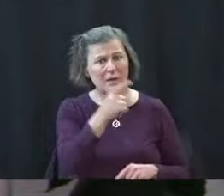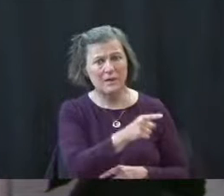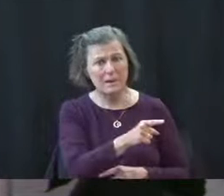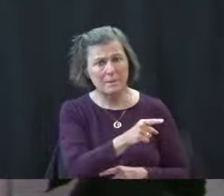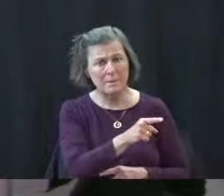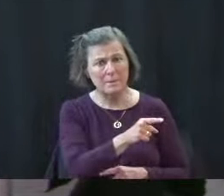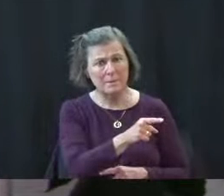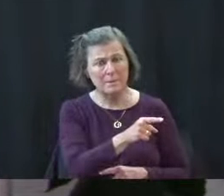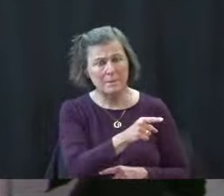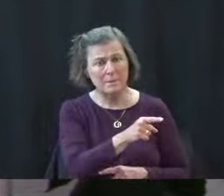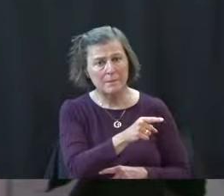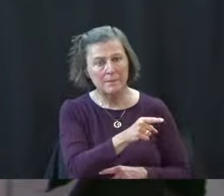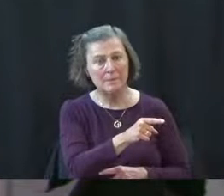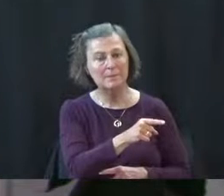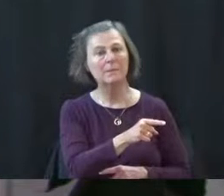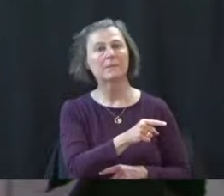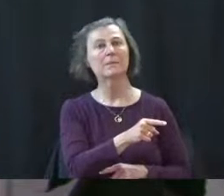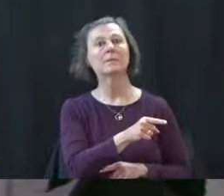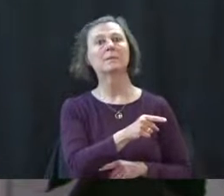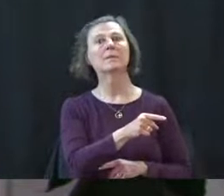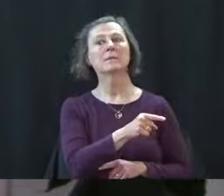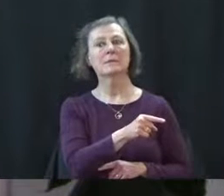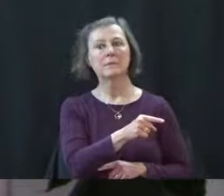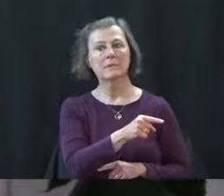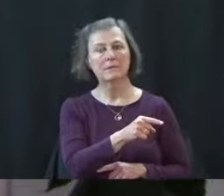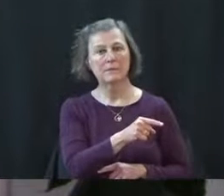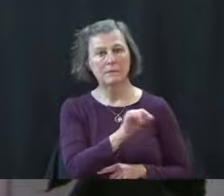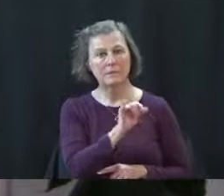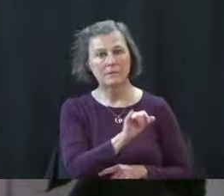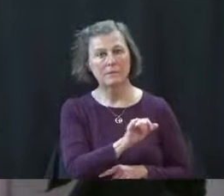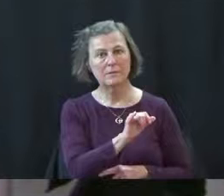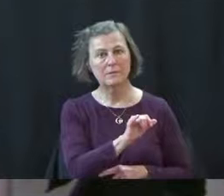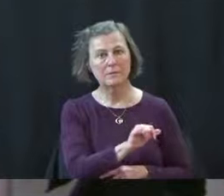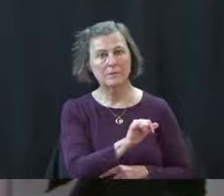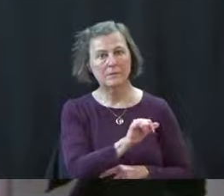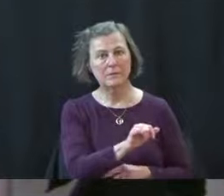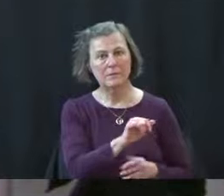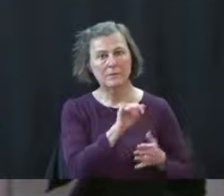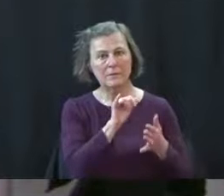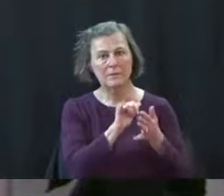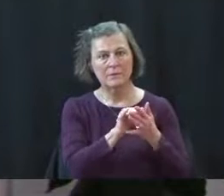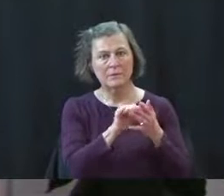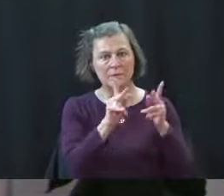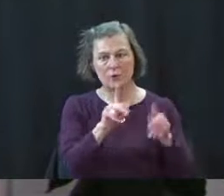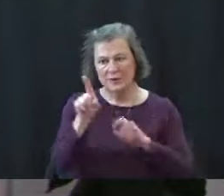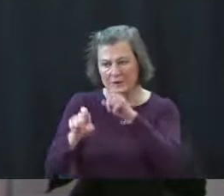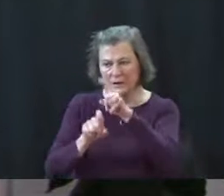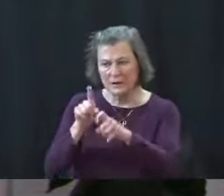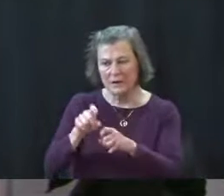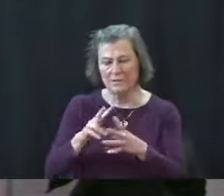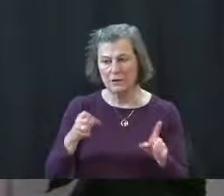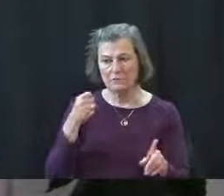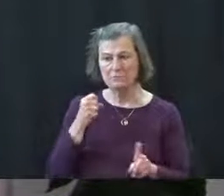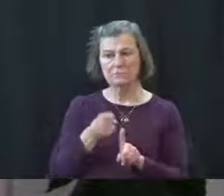Well Cole was really stunned by this response.